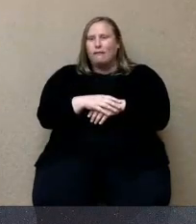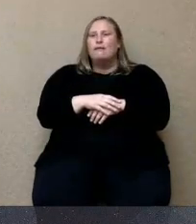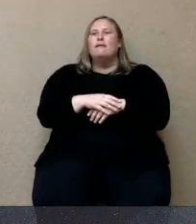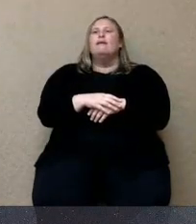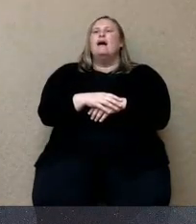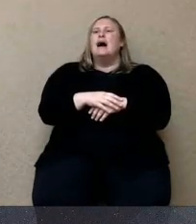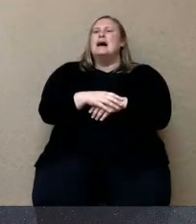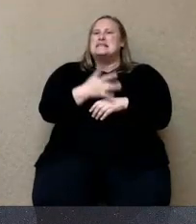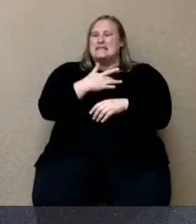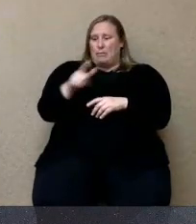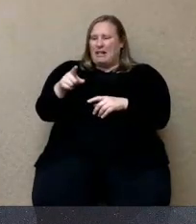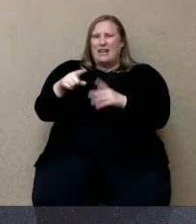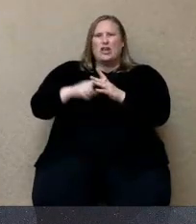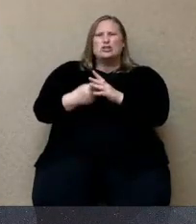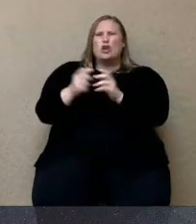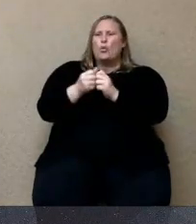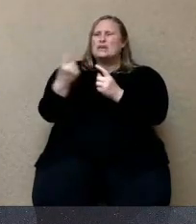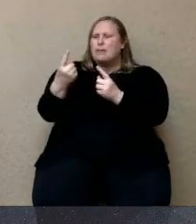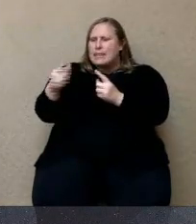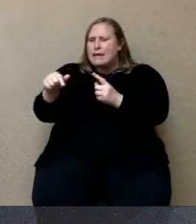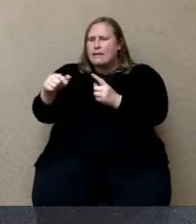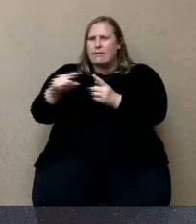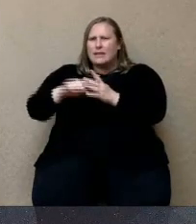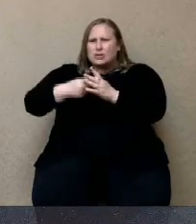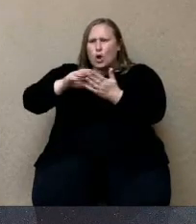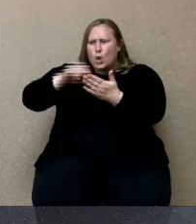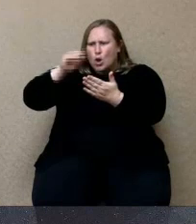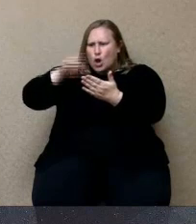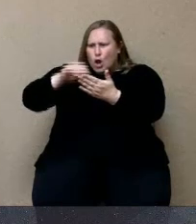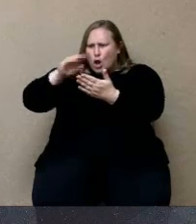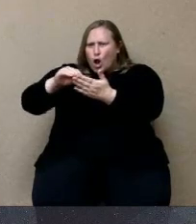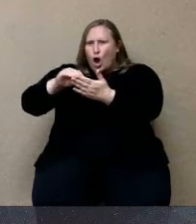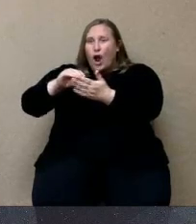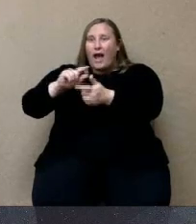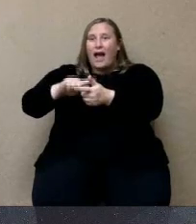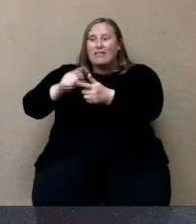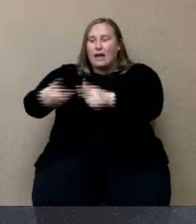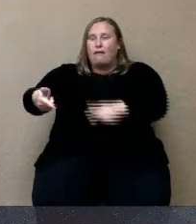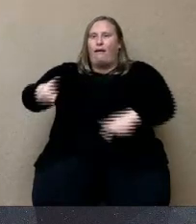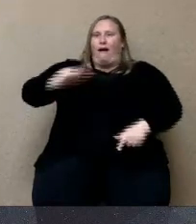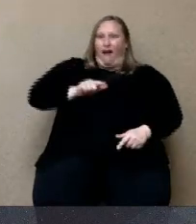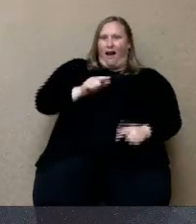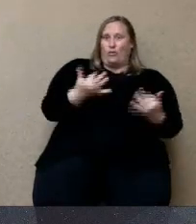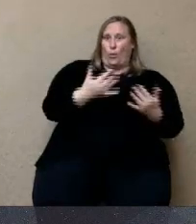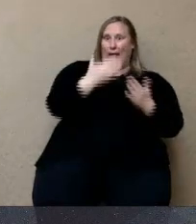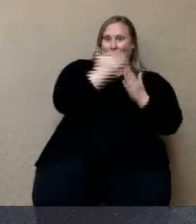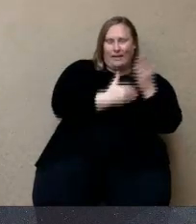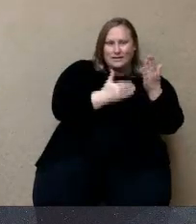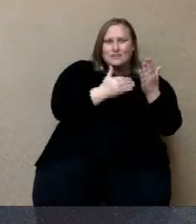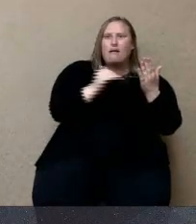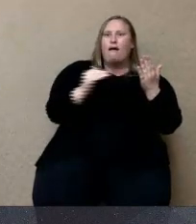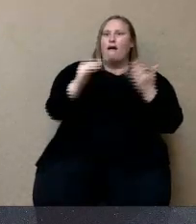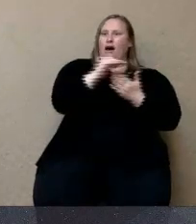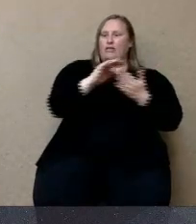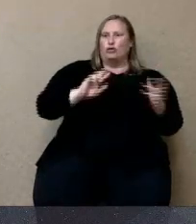much farther ahead with their familiarity with systems, with having that exposure and that modeling, even if the symbols